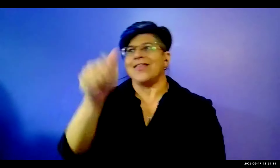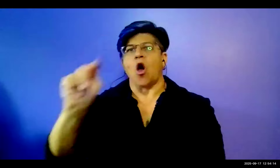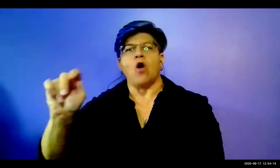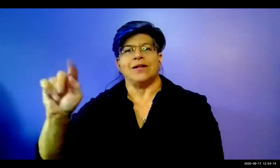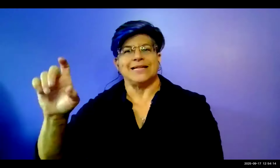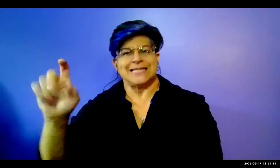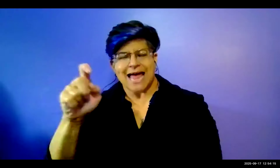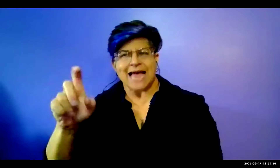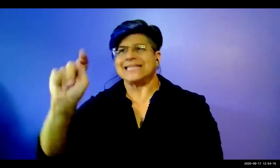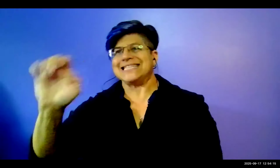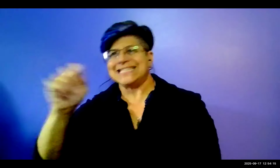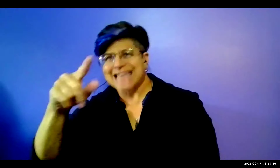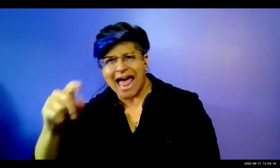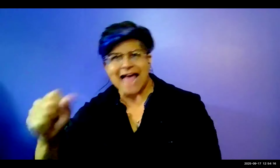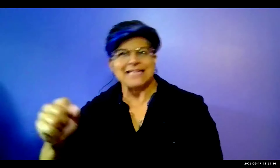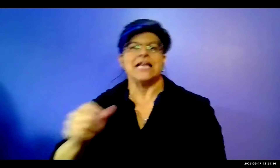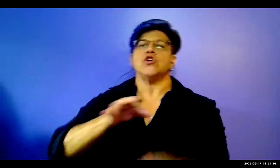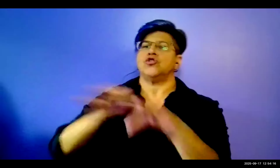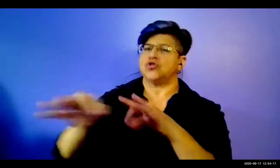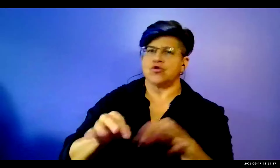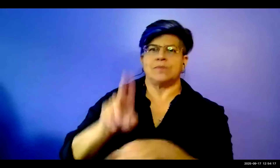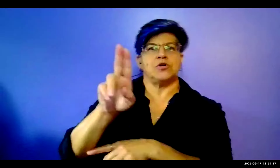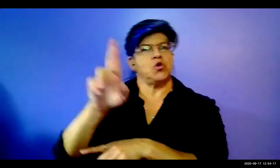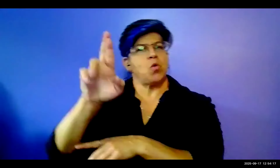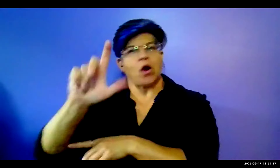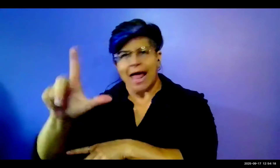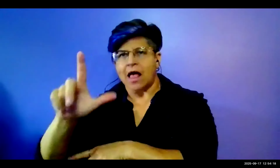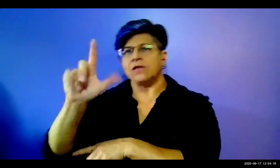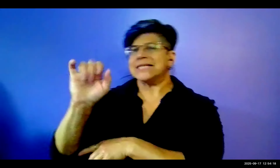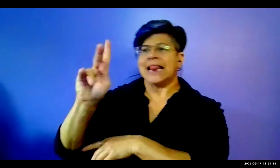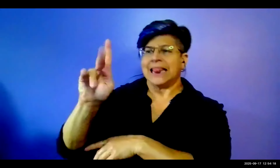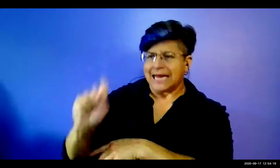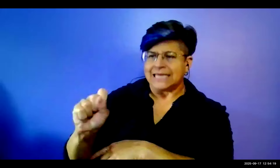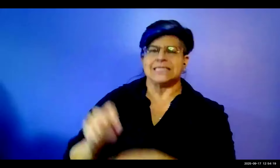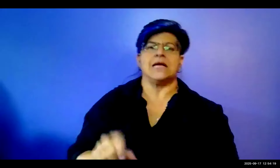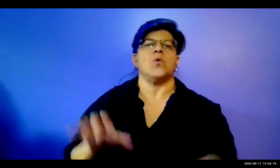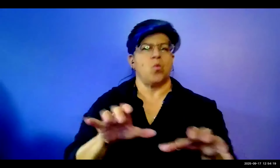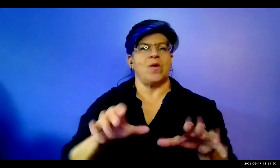We do the descriptive URLs for links. We do the headings.